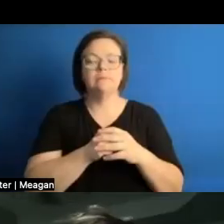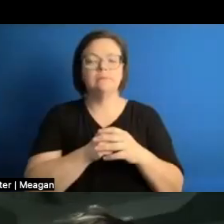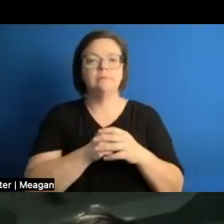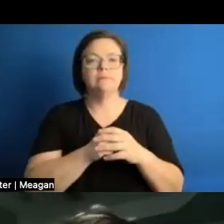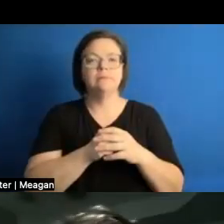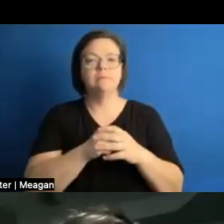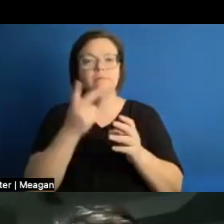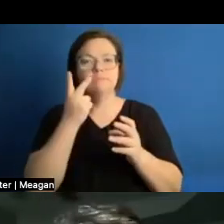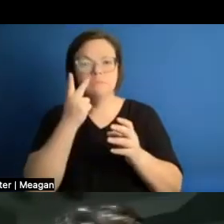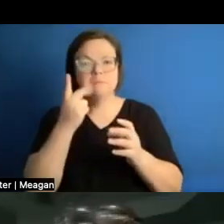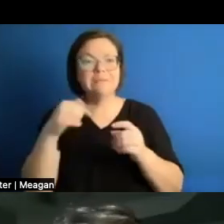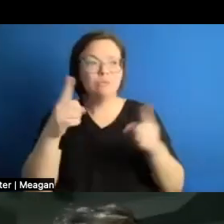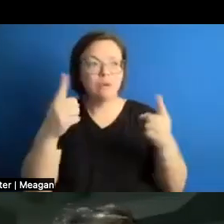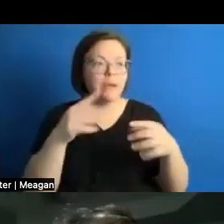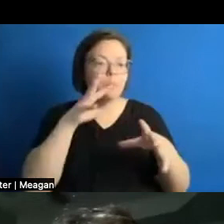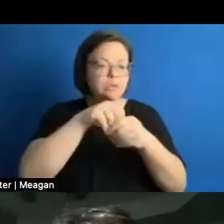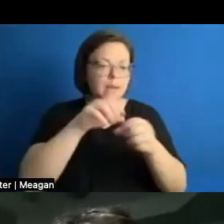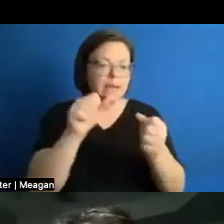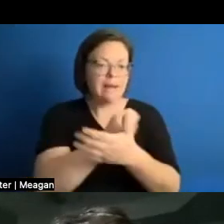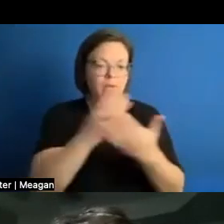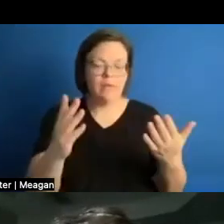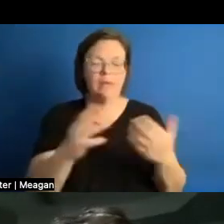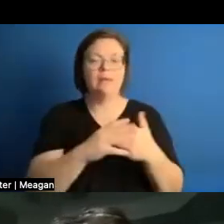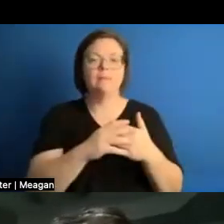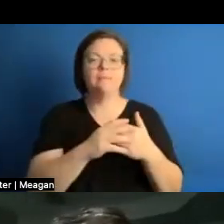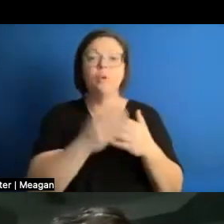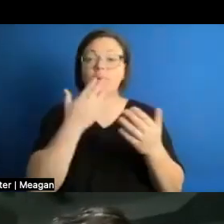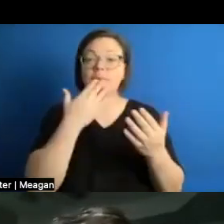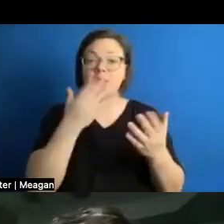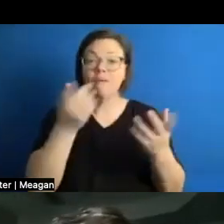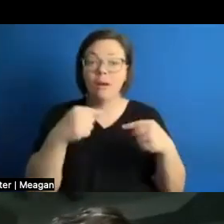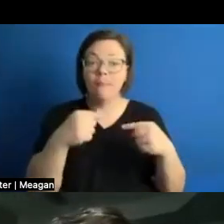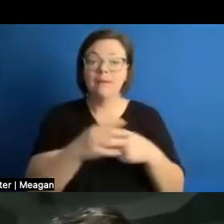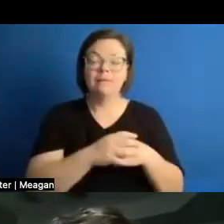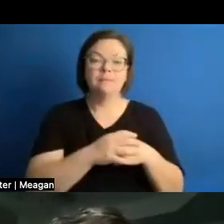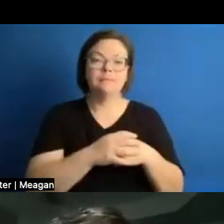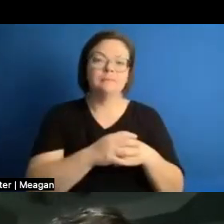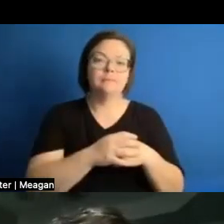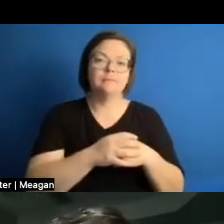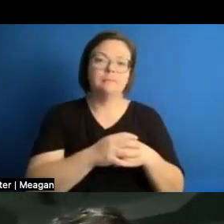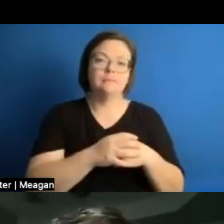everybody participating in all of this. So thank you for being here, and spending that time with